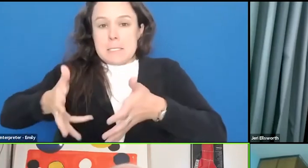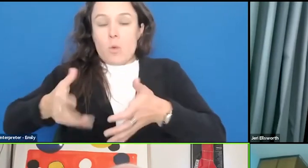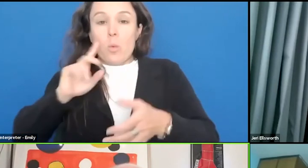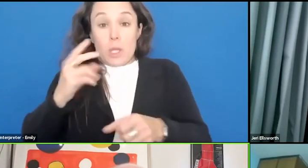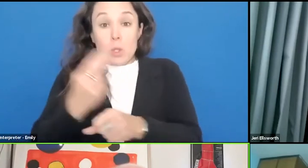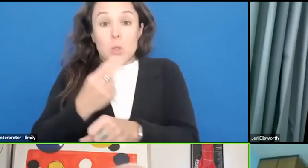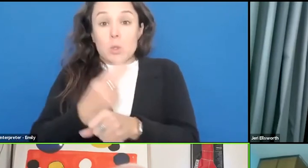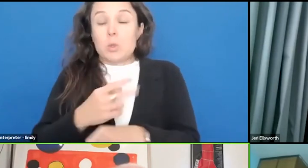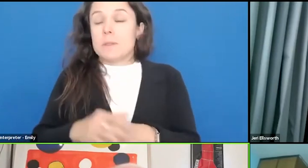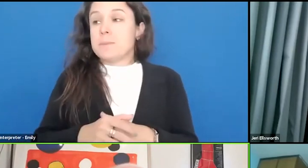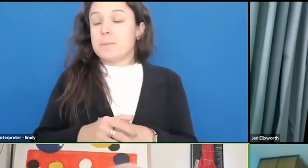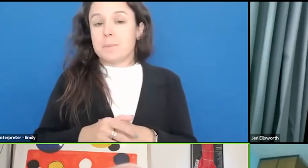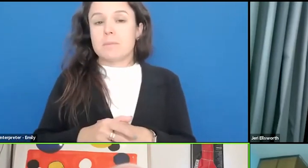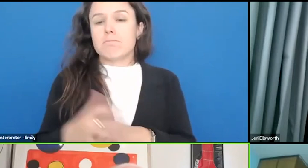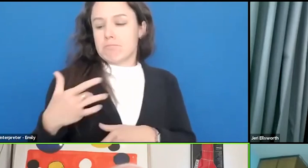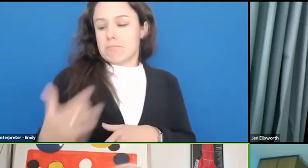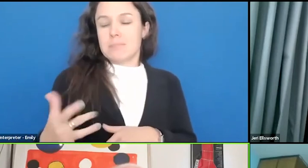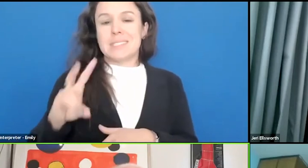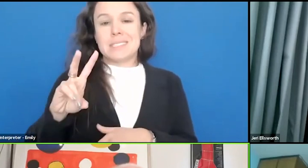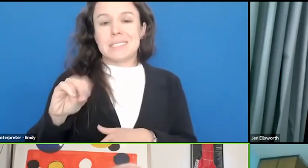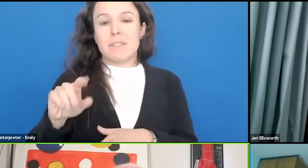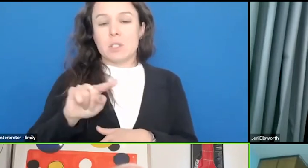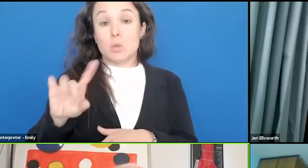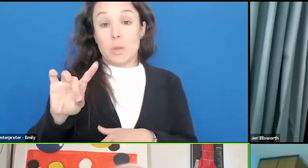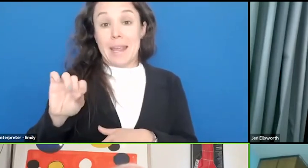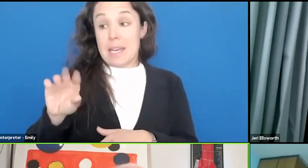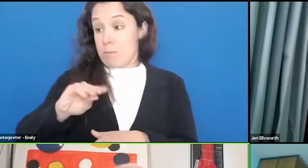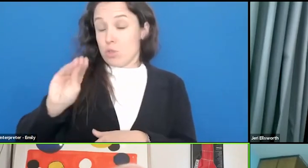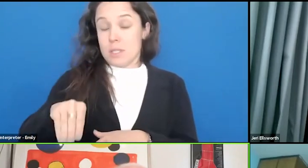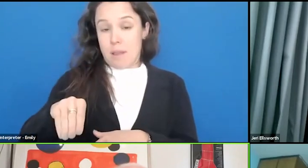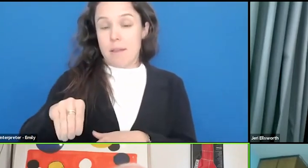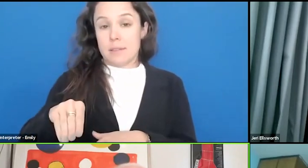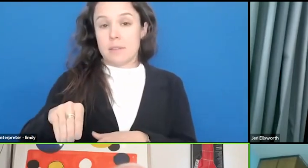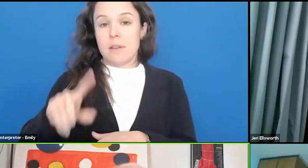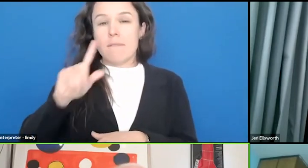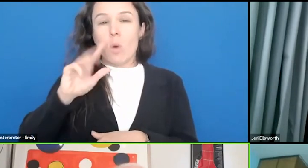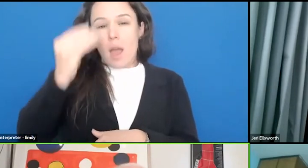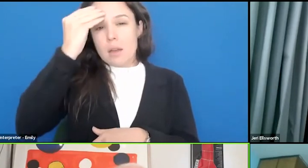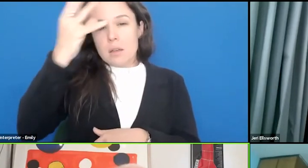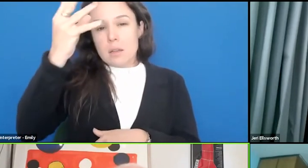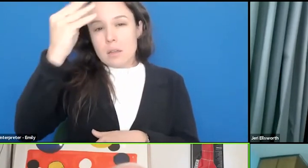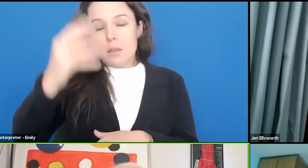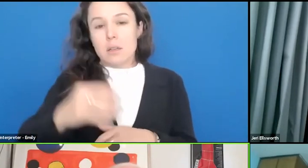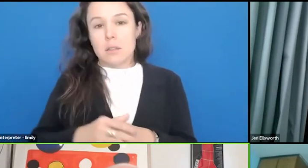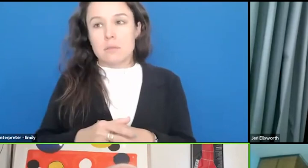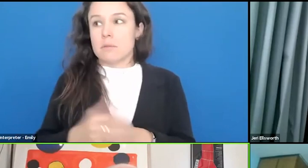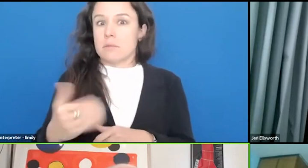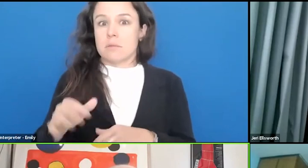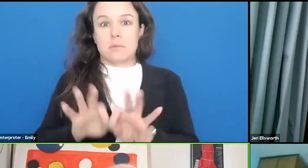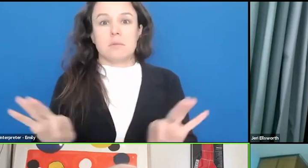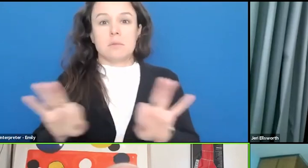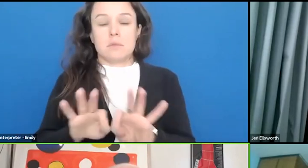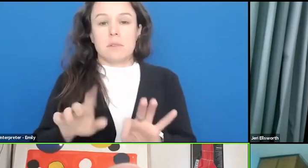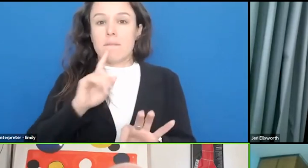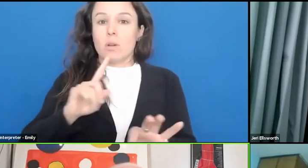typically 70 to 80 percent of the information that is critical in a real meeting is lost,